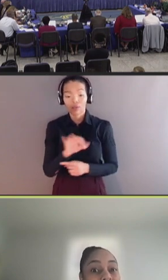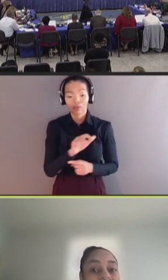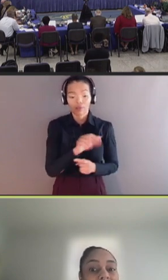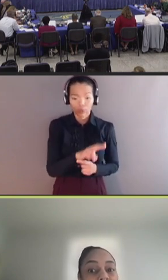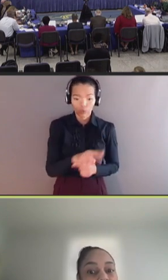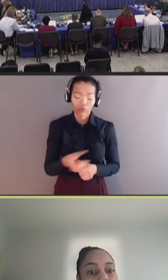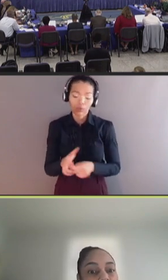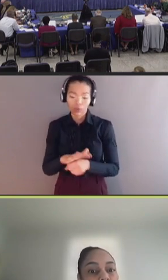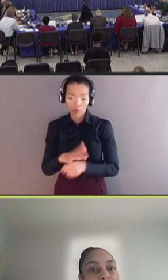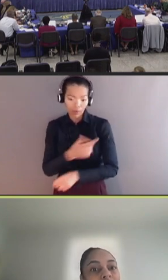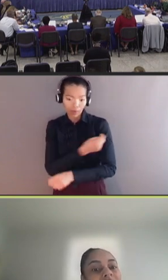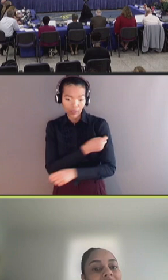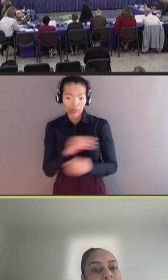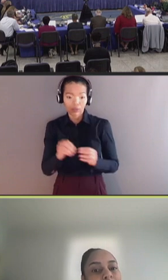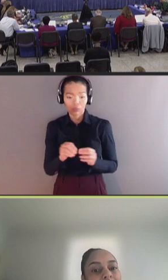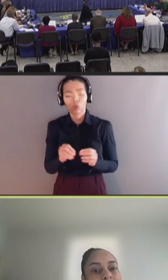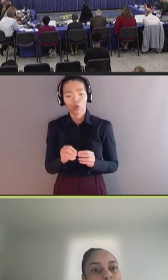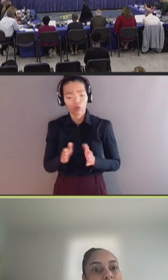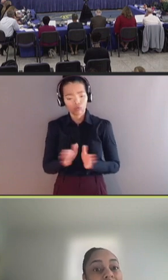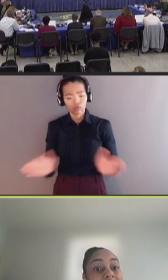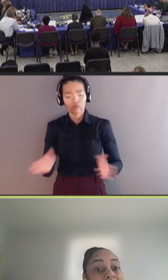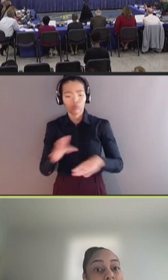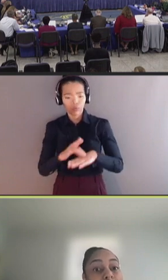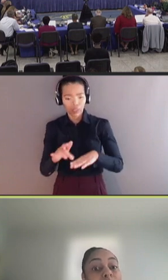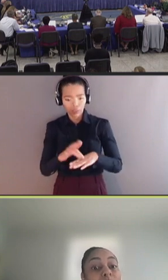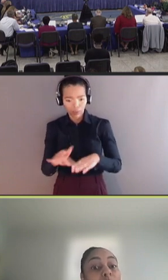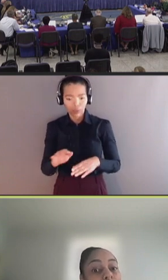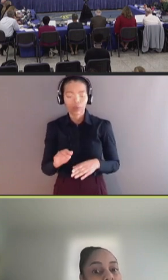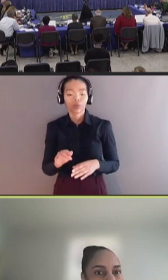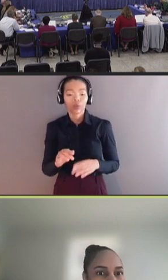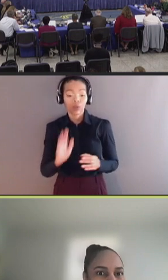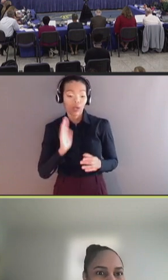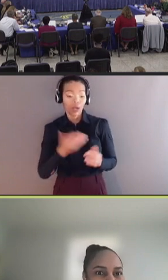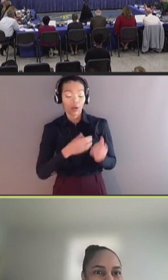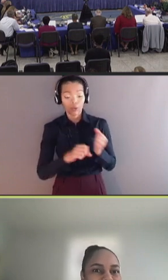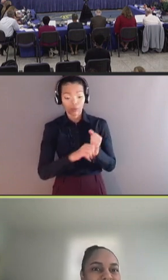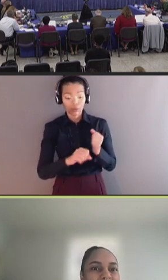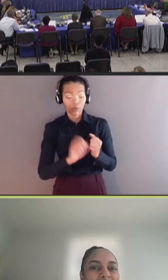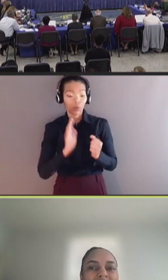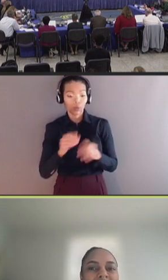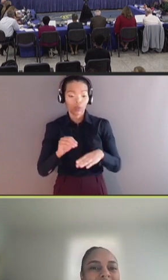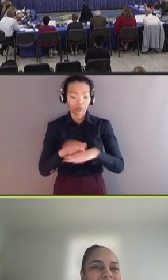widely available, the campaign will then aim to motivate audiences. So, hence,